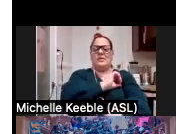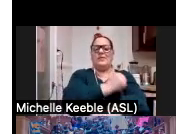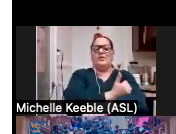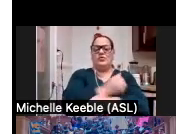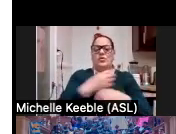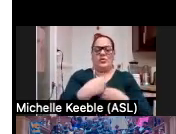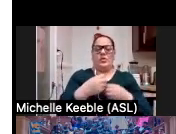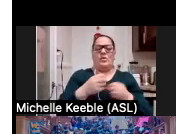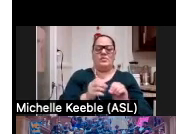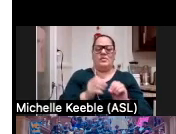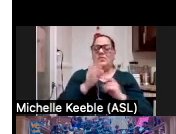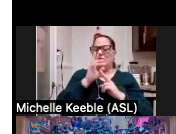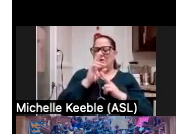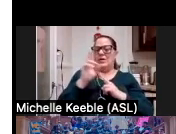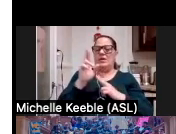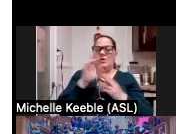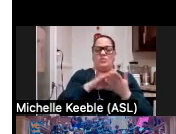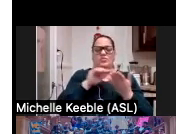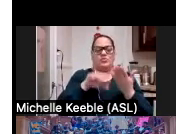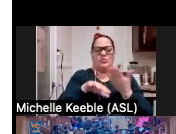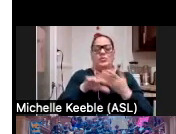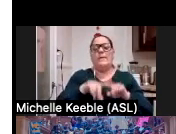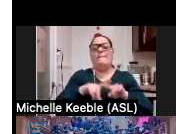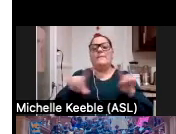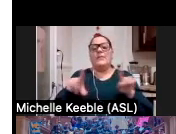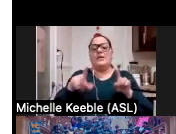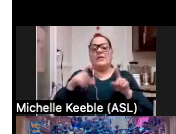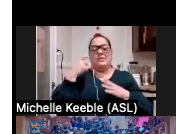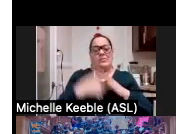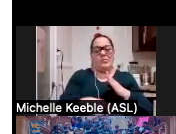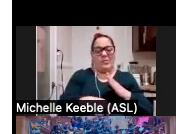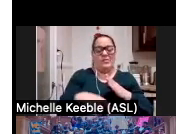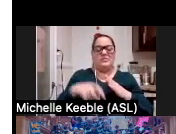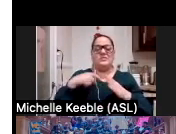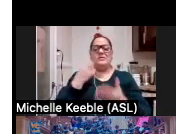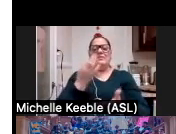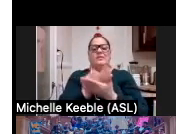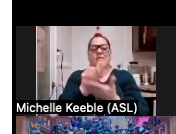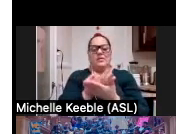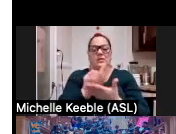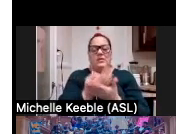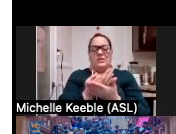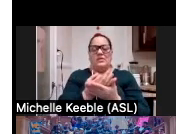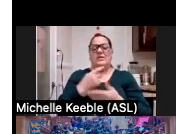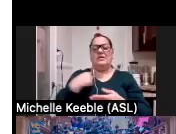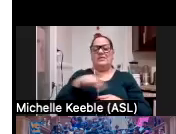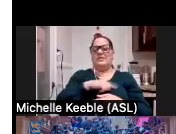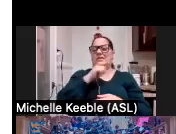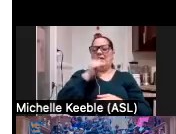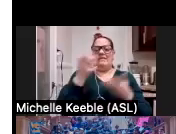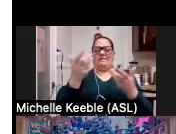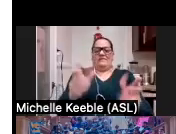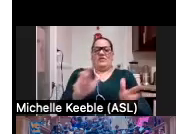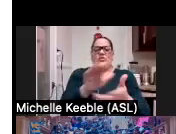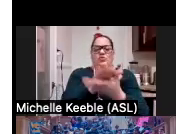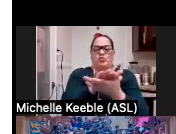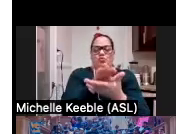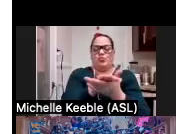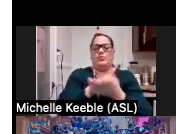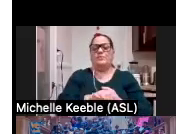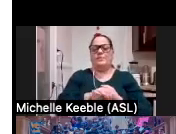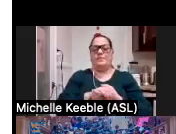was an honor student. Um but because of financial reasons ultimately he did not complete school. Um